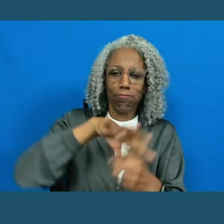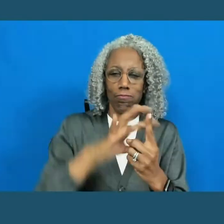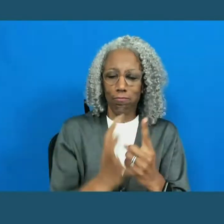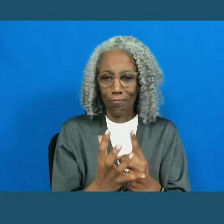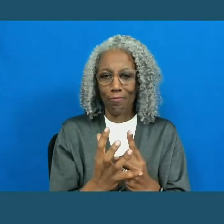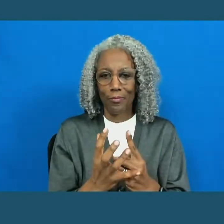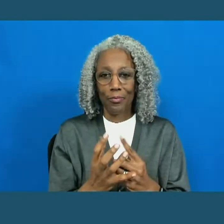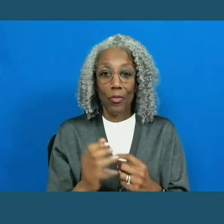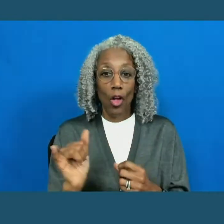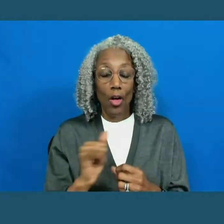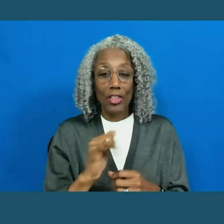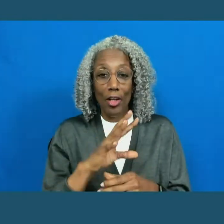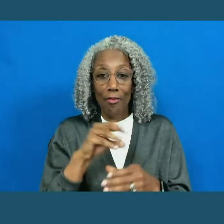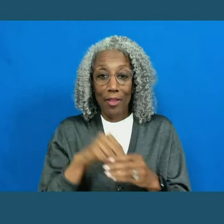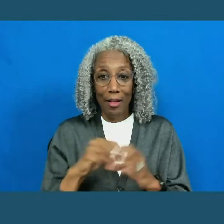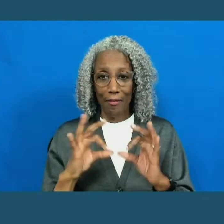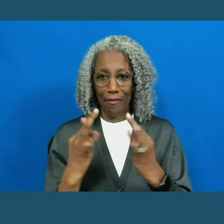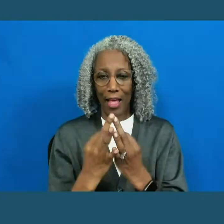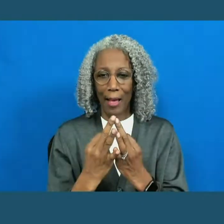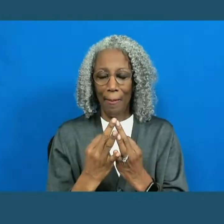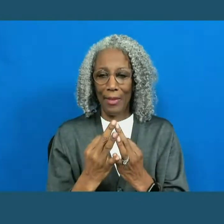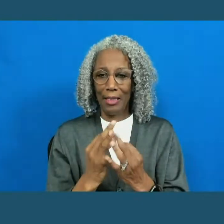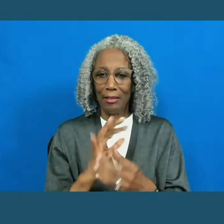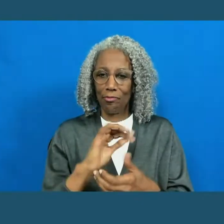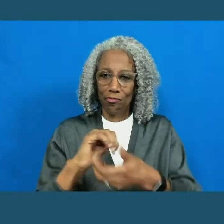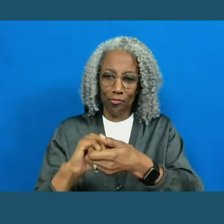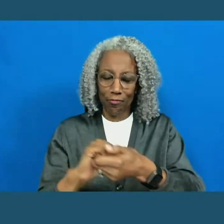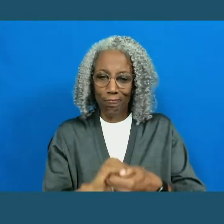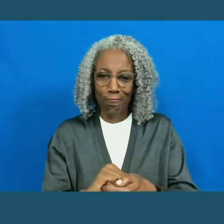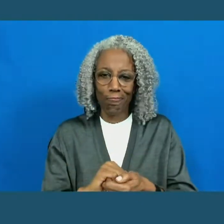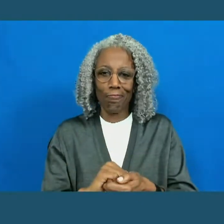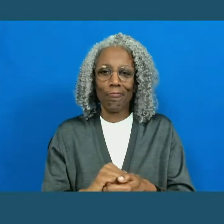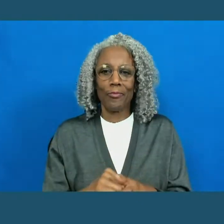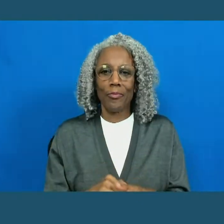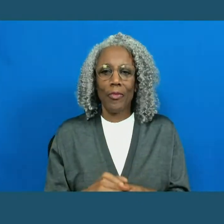So really, I consider that like a wraparound. We also have been